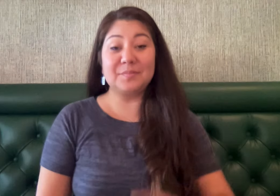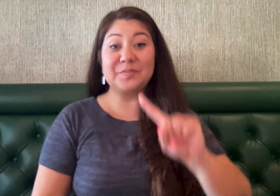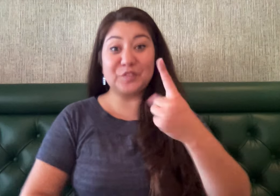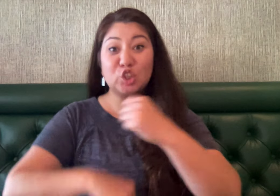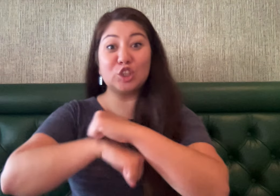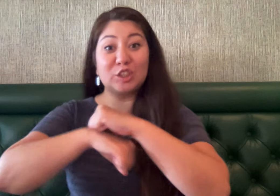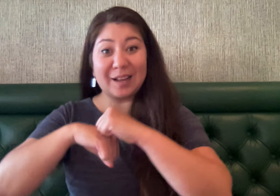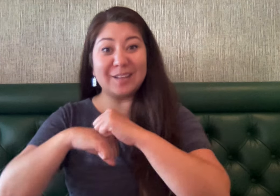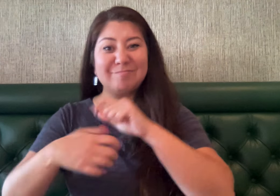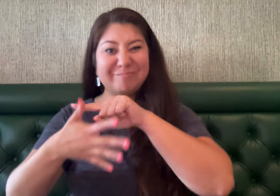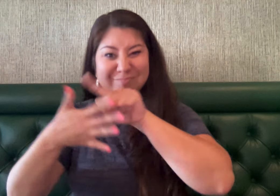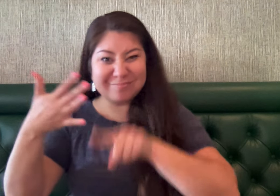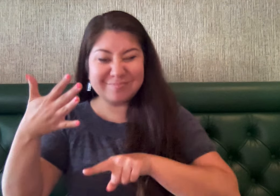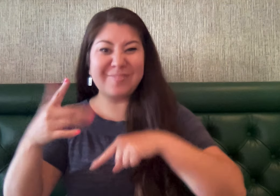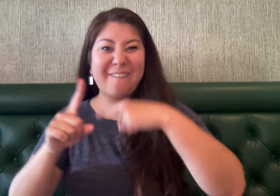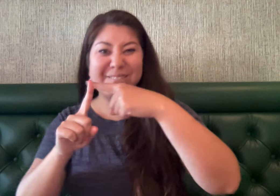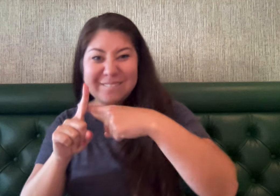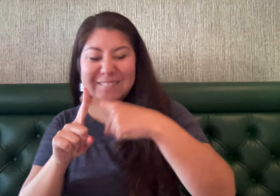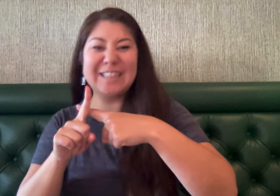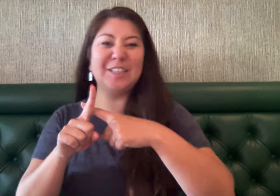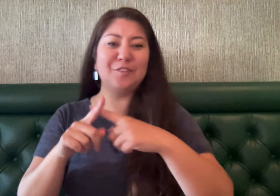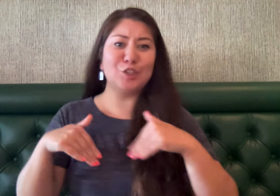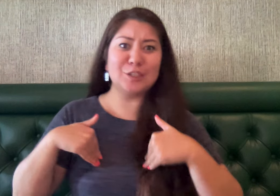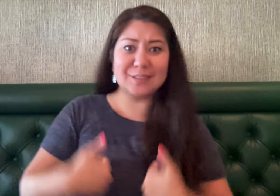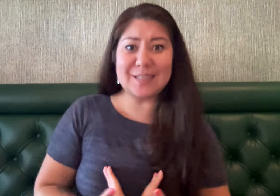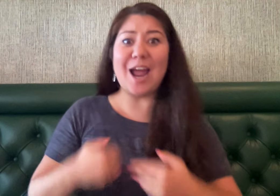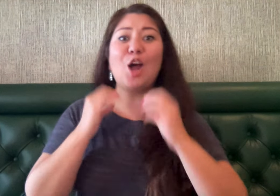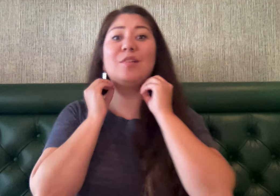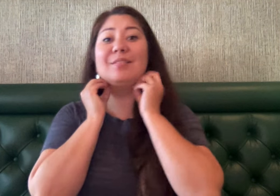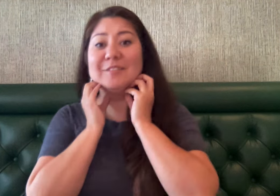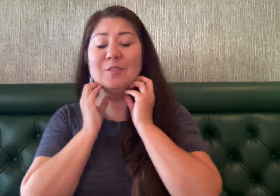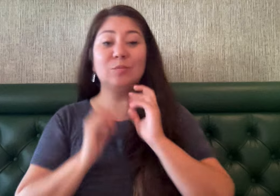As Morgan showed, the first stage has symptoms like fever, exhaustion, and swollen lymph nodes.